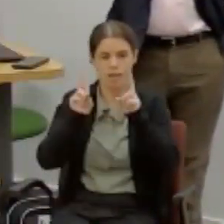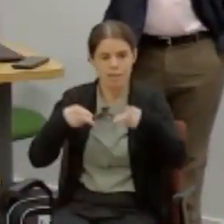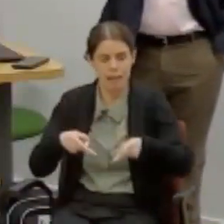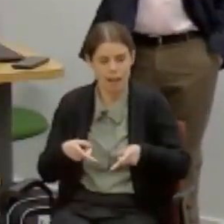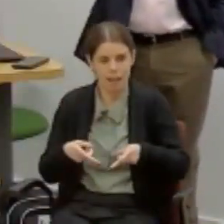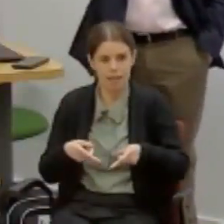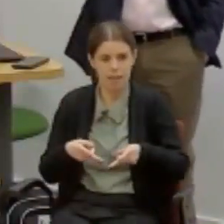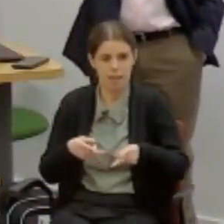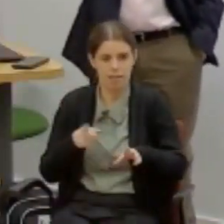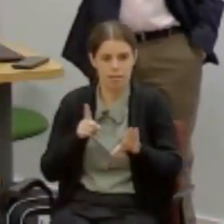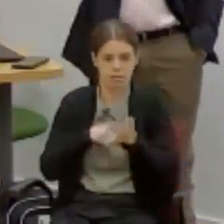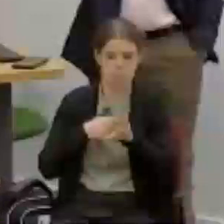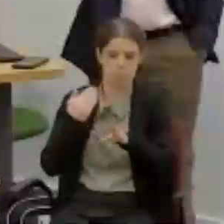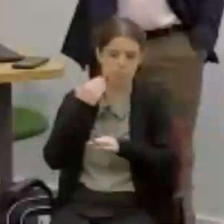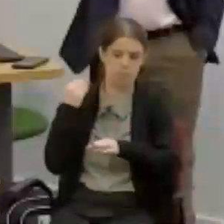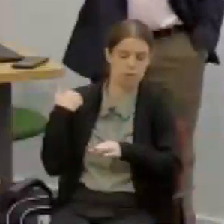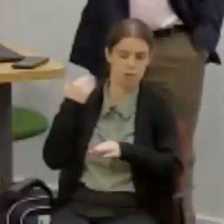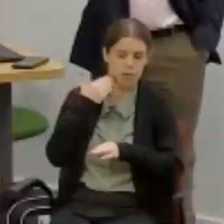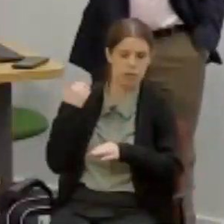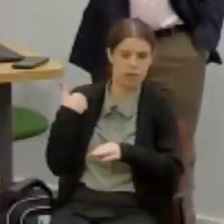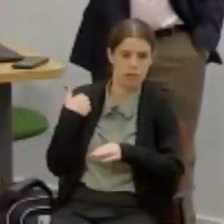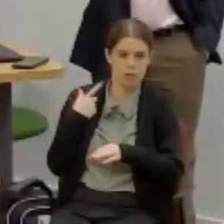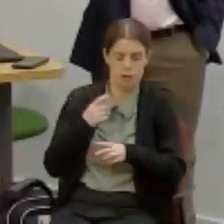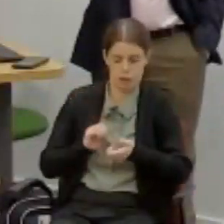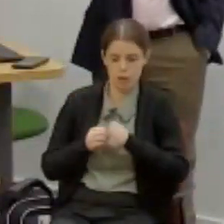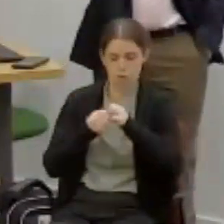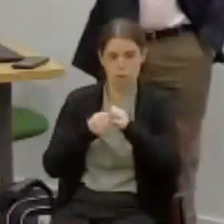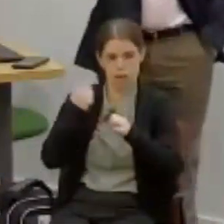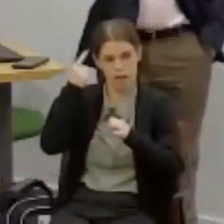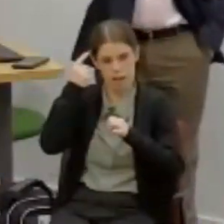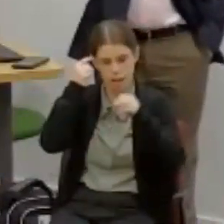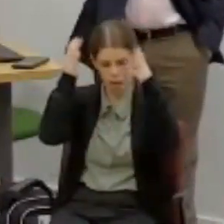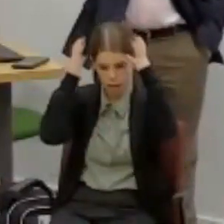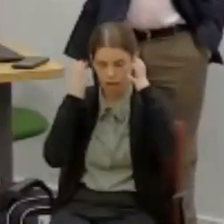in the last decade or so. and so, they produced quite sensible head gear, without head gears